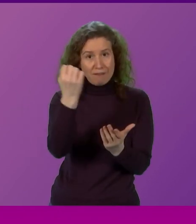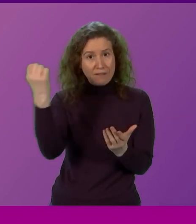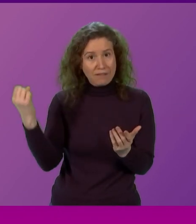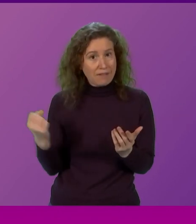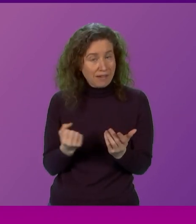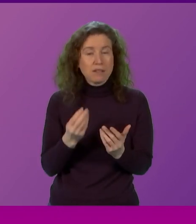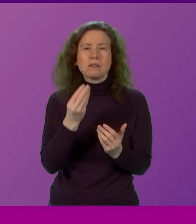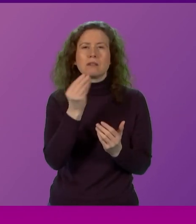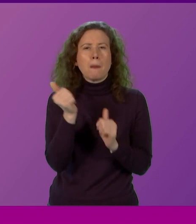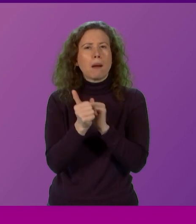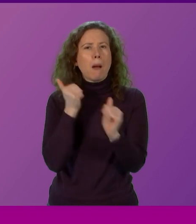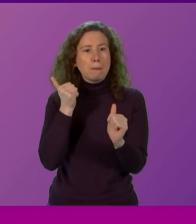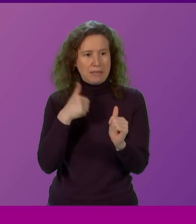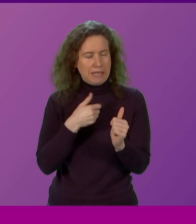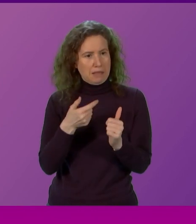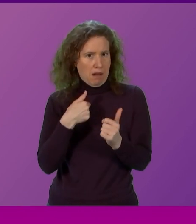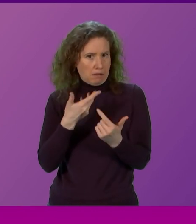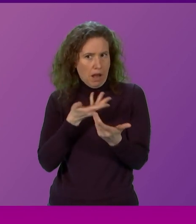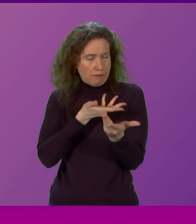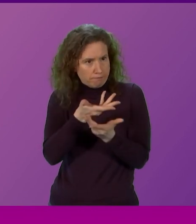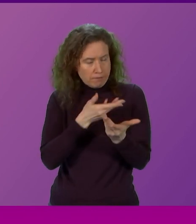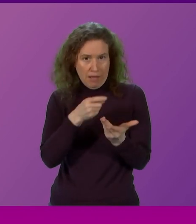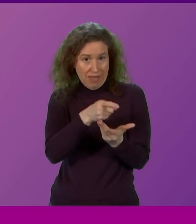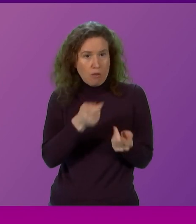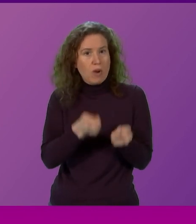Indeed, I understand that some of the companies that are raising concerns—as they have a